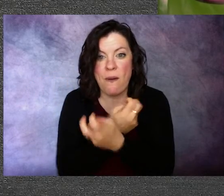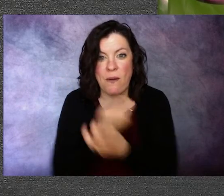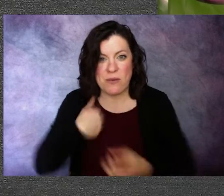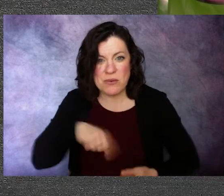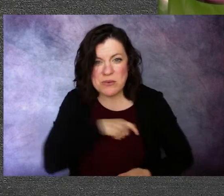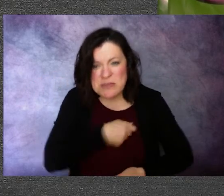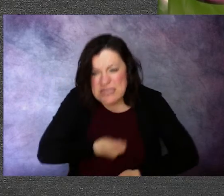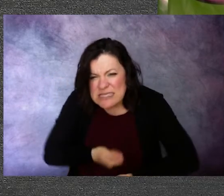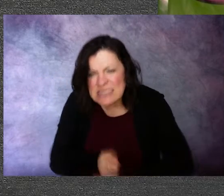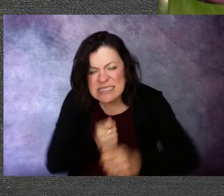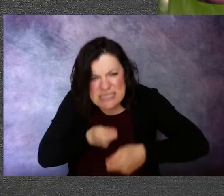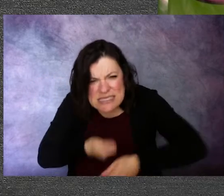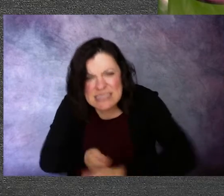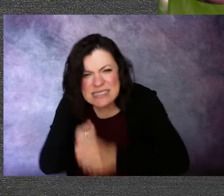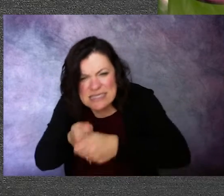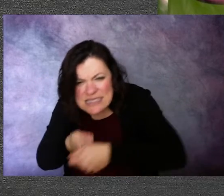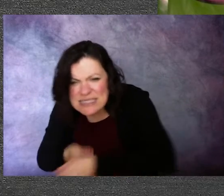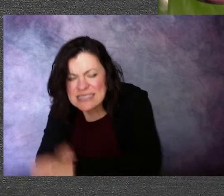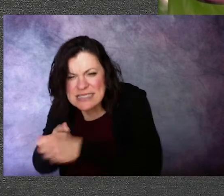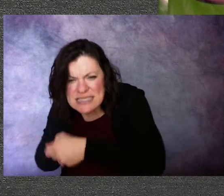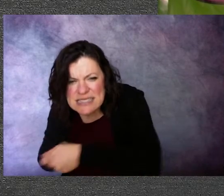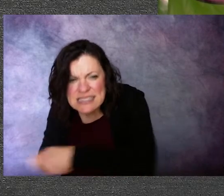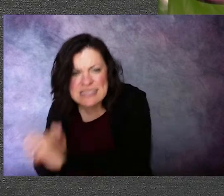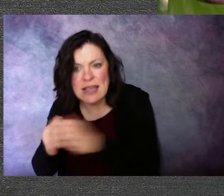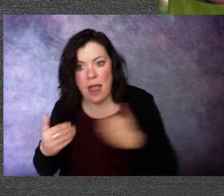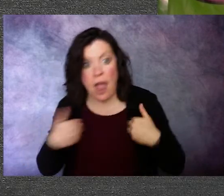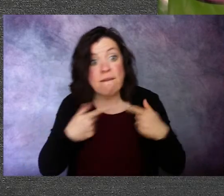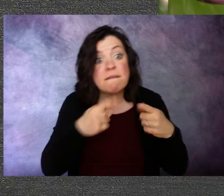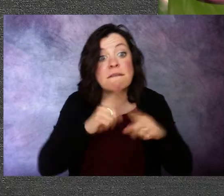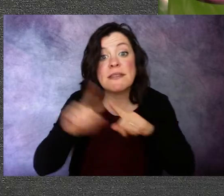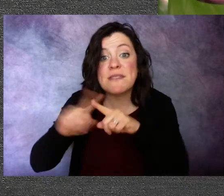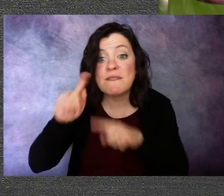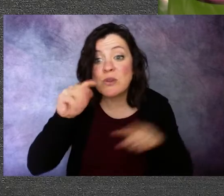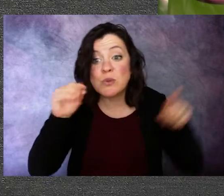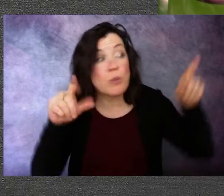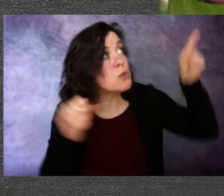"We dig them up." They have all their tools they're using to dig.